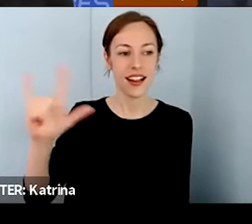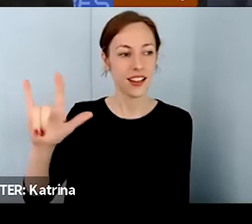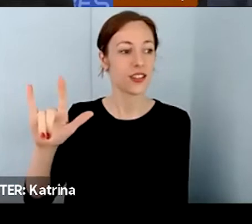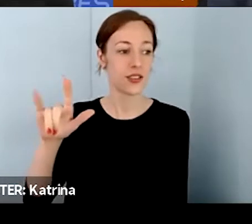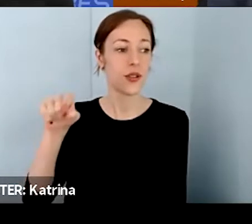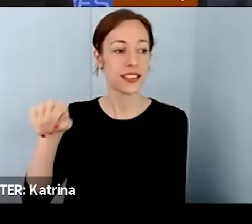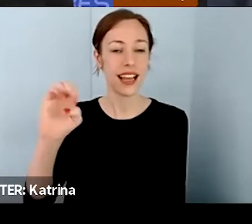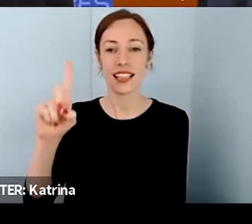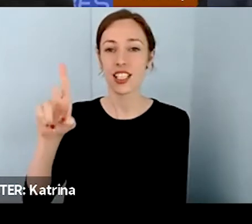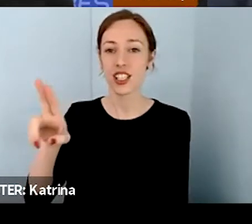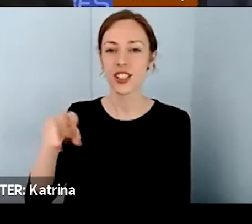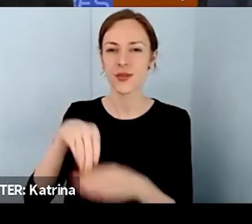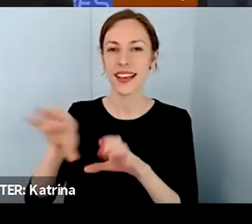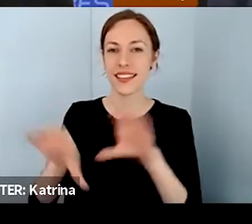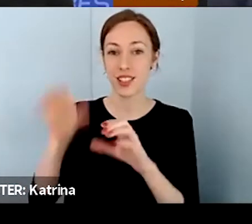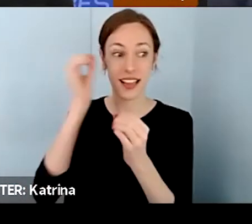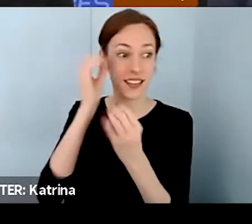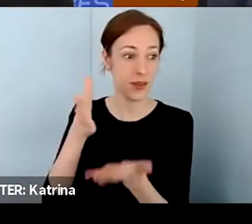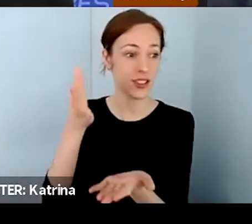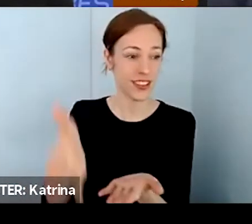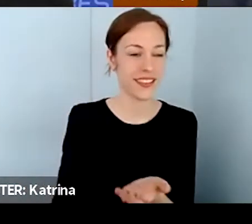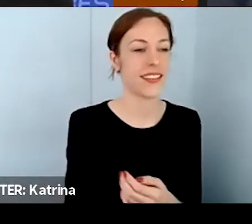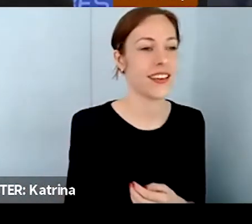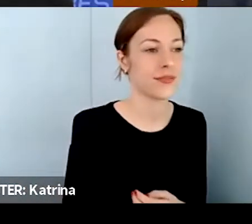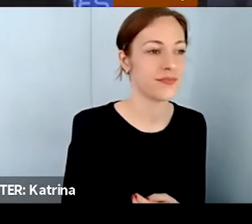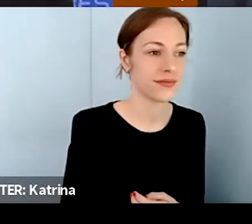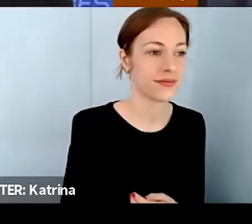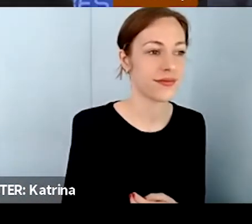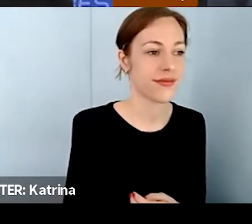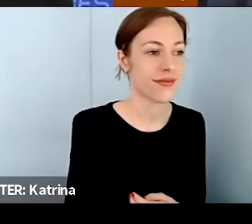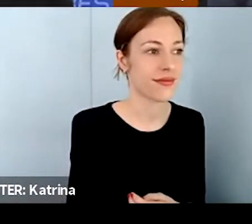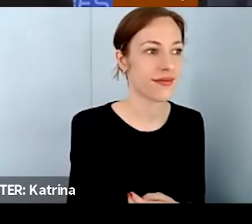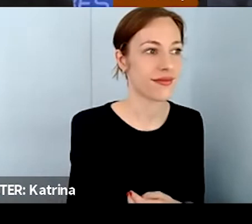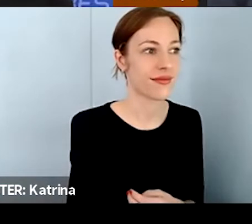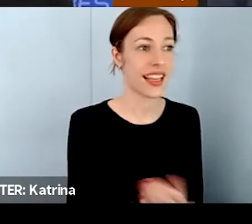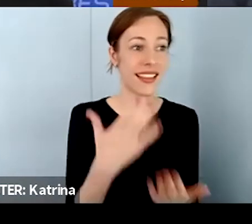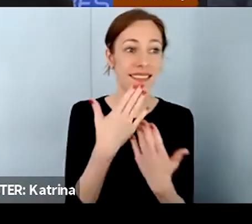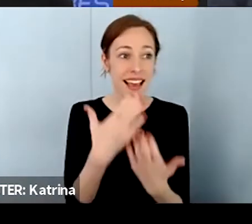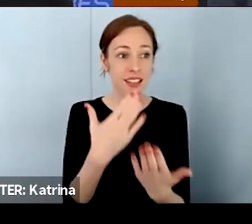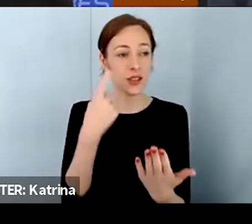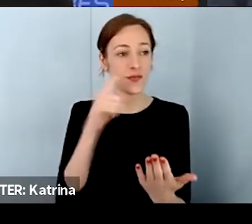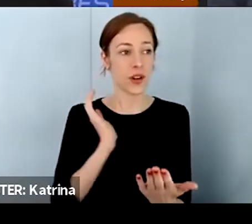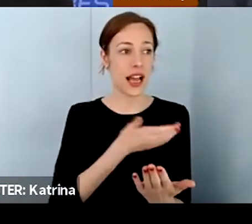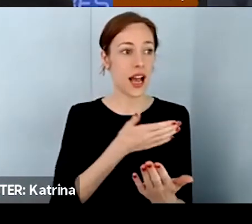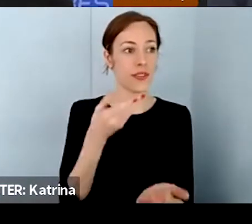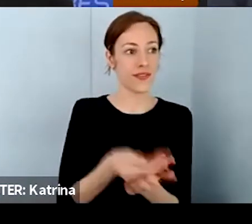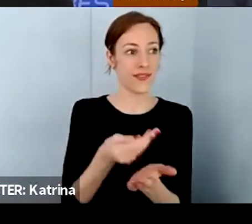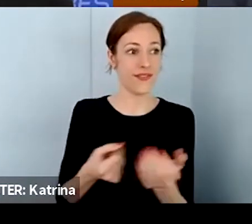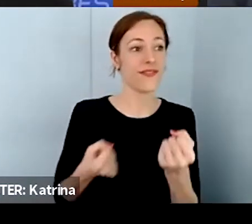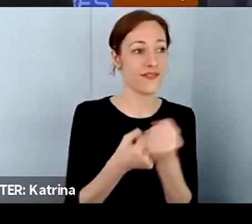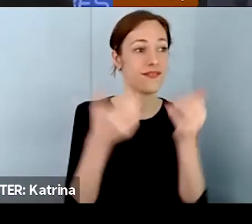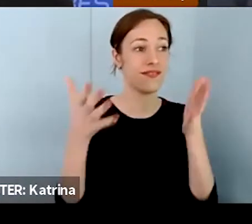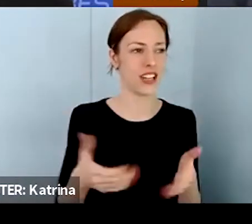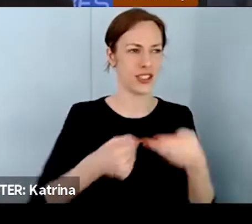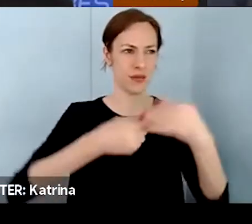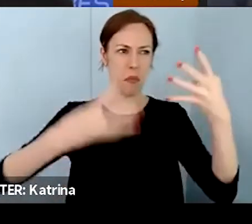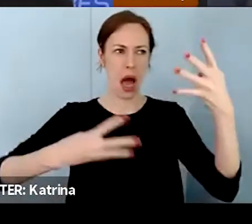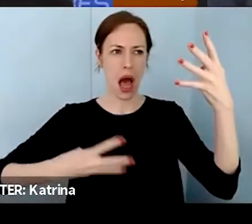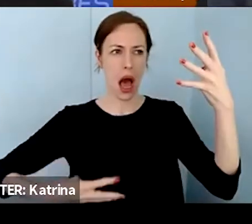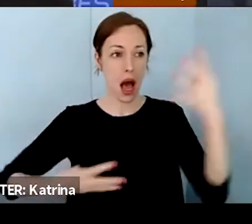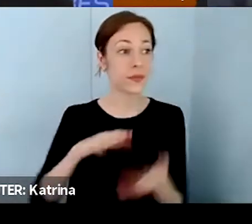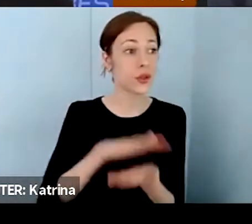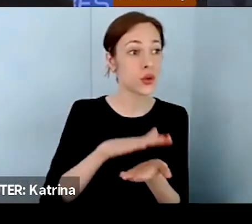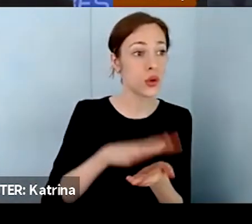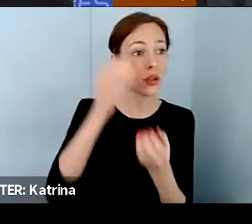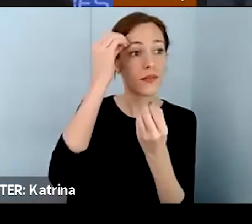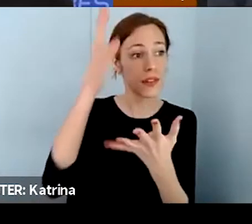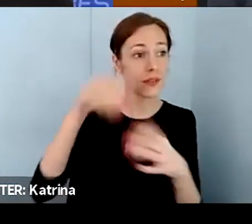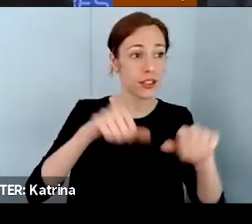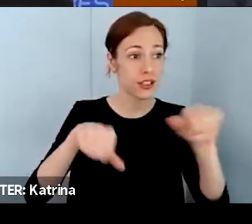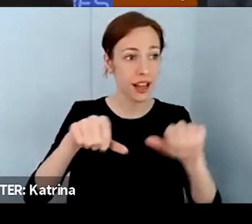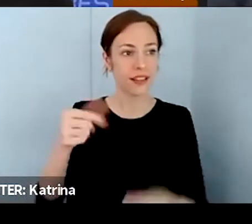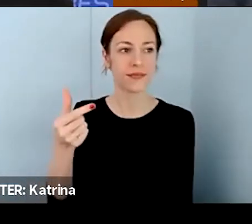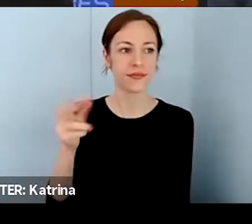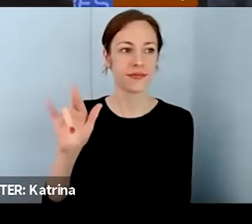We want to thank our funders the computer science department, the School of Information Sciences Granger College of Engineering SSRI Capital One, and the community data clinic for supporting this programming.